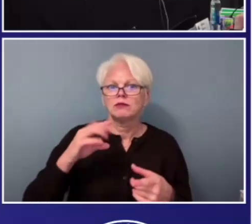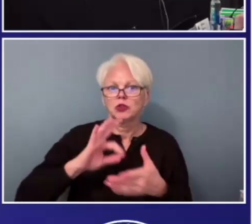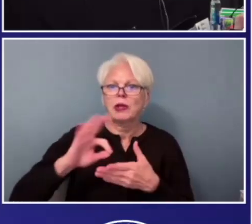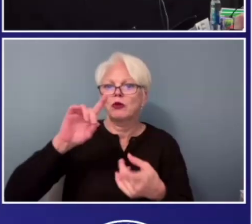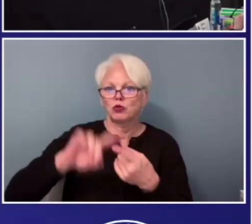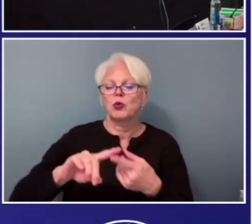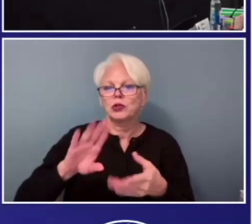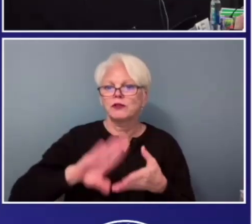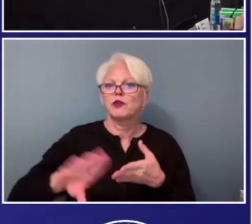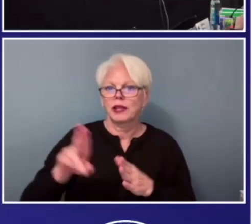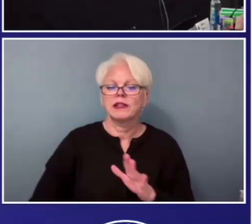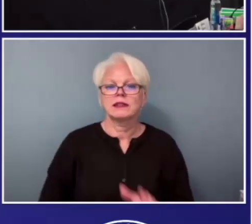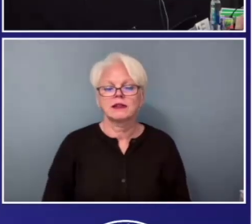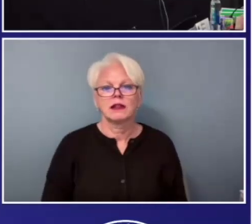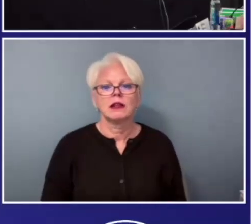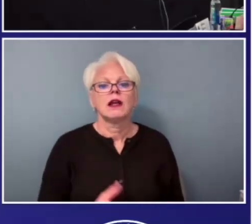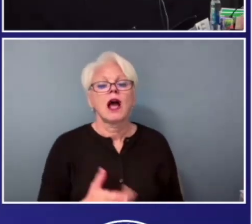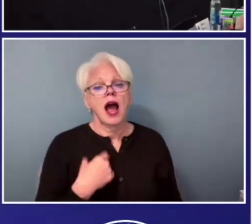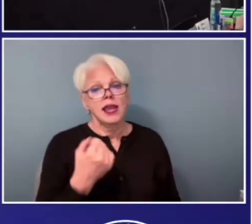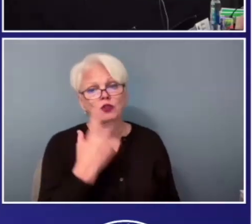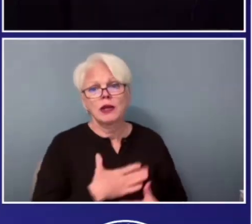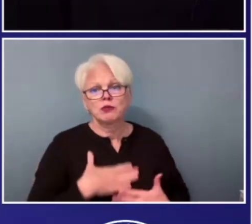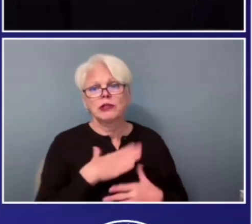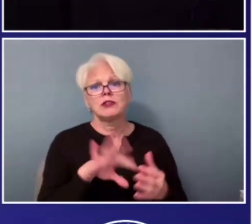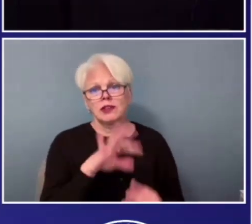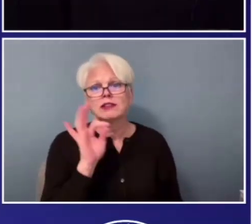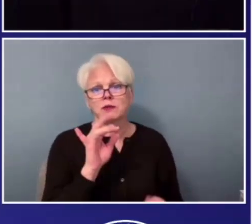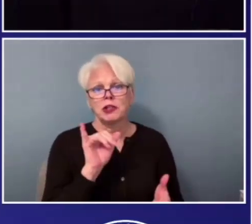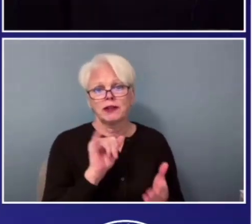I think I understand and appreciate the spirit with which that is being made,